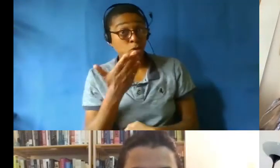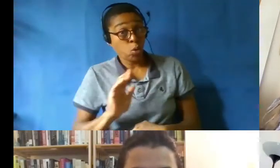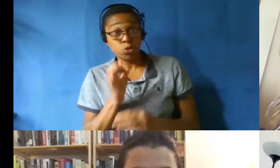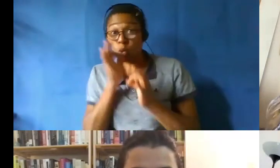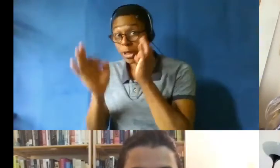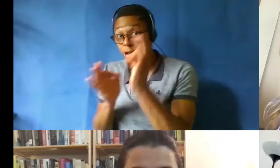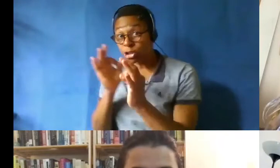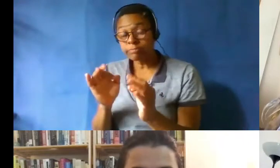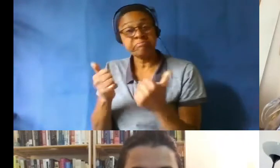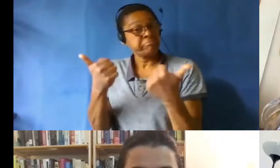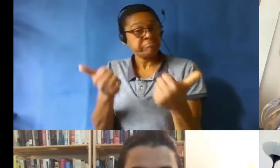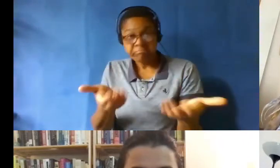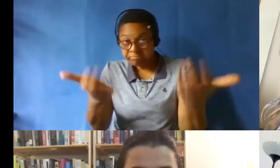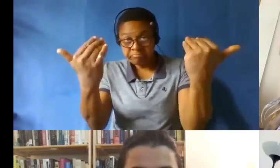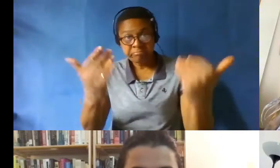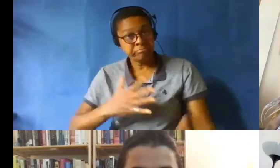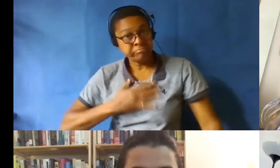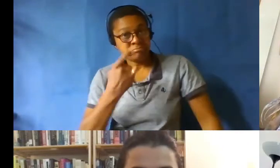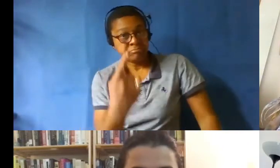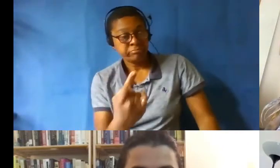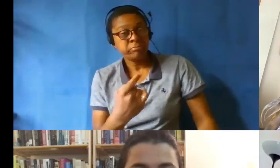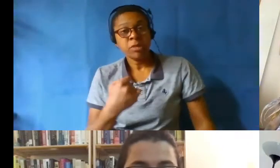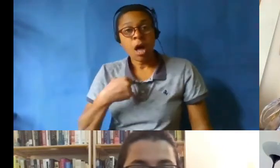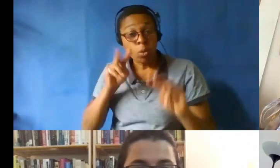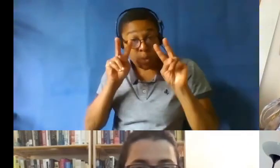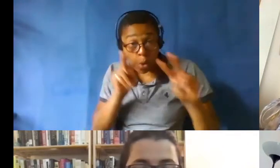space and take questions as they come